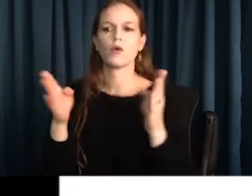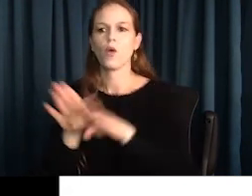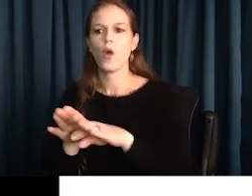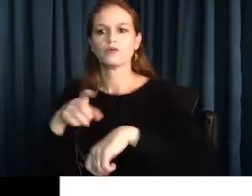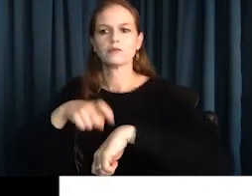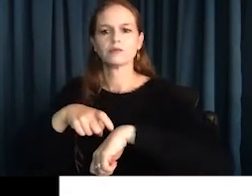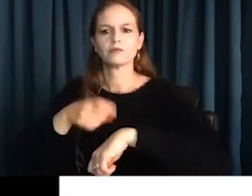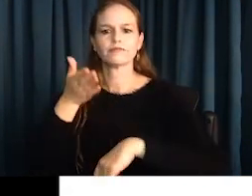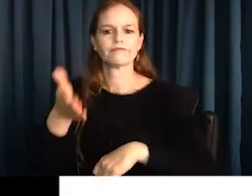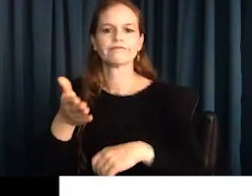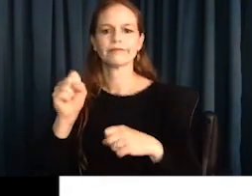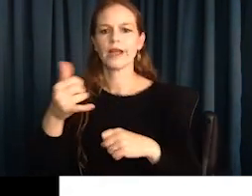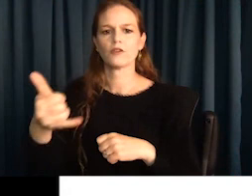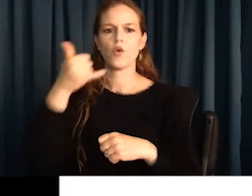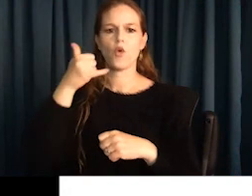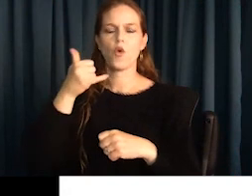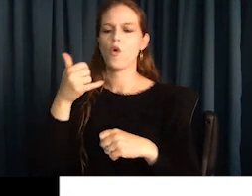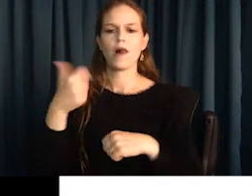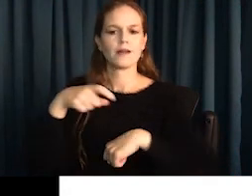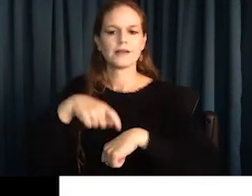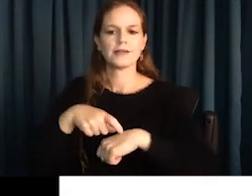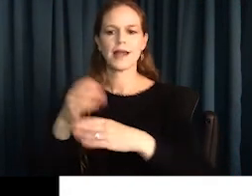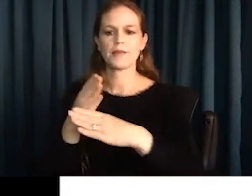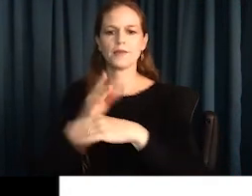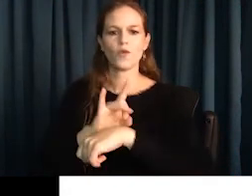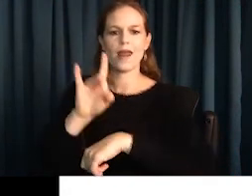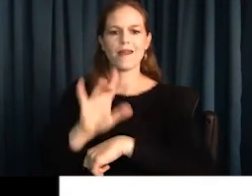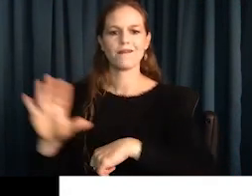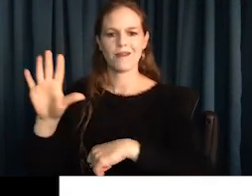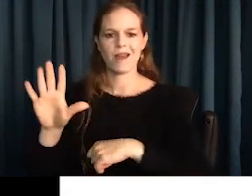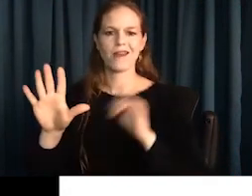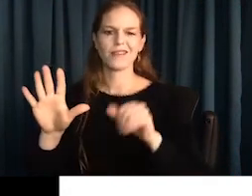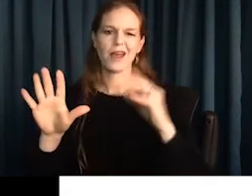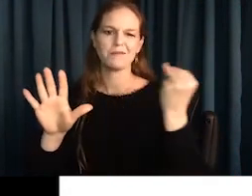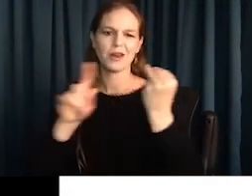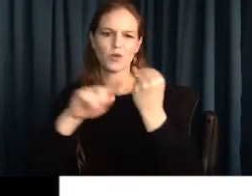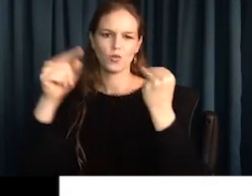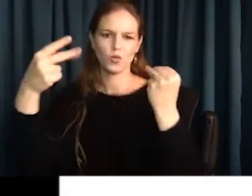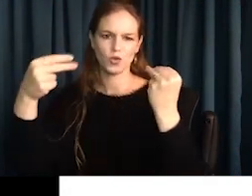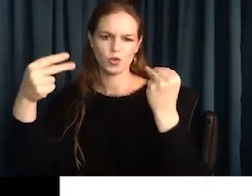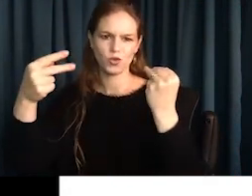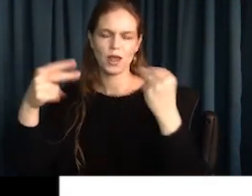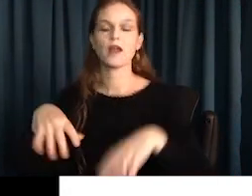by phone anytime Monday-Thursday 8:00am-5:00pm and Fridays 8:00am-2:00pm.